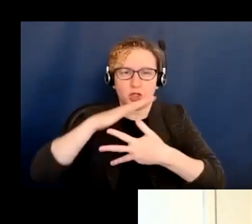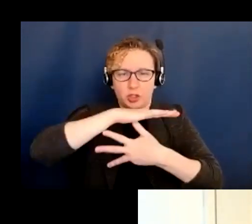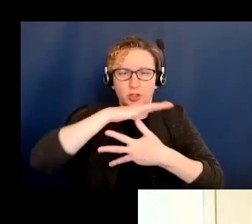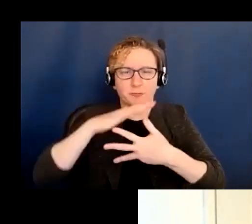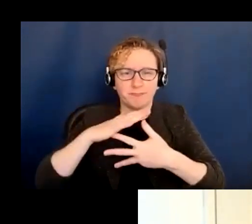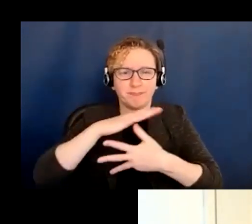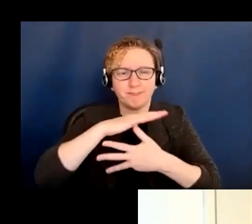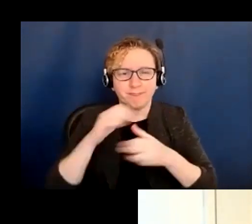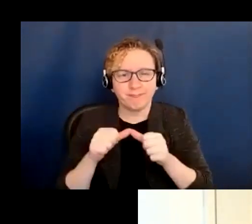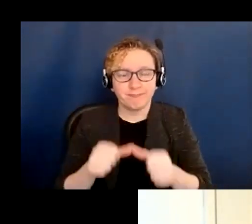Hello, everyone.